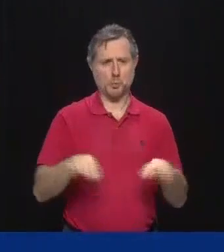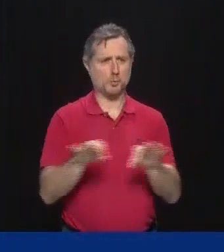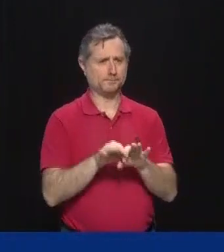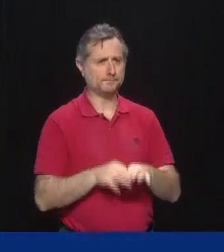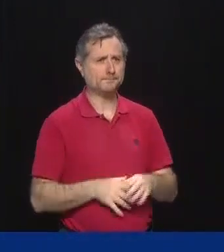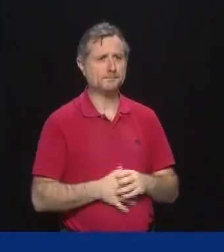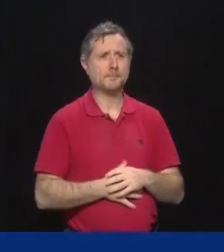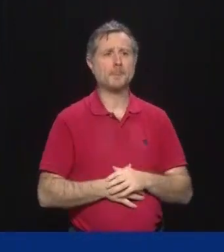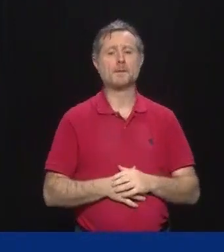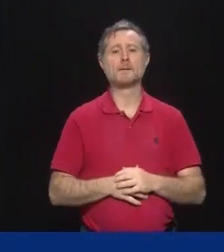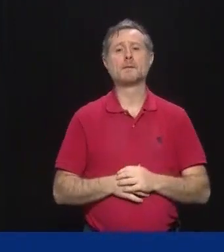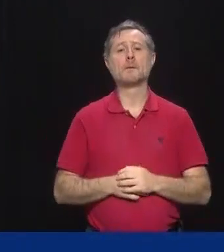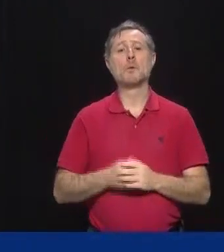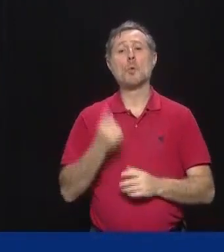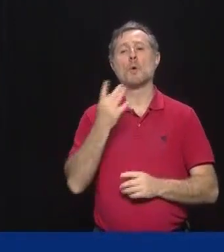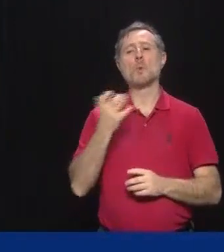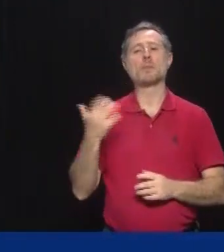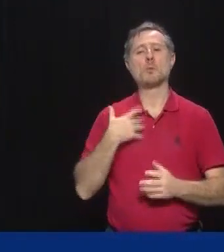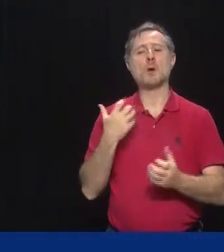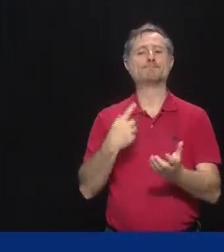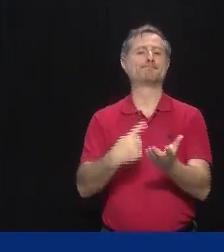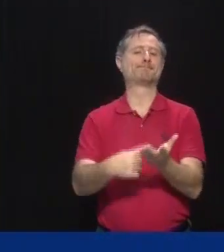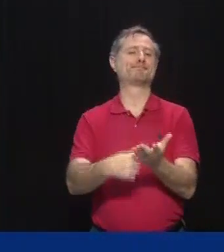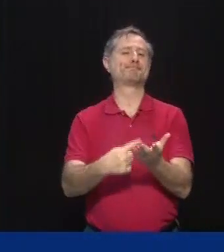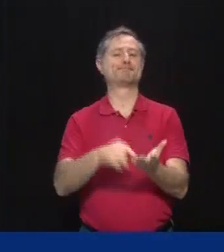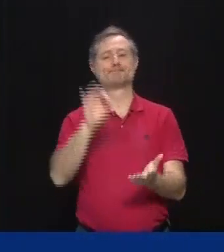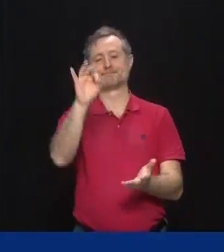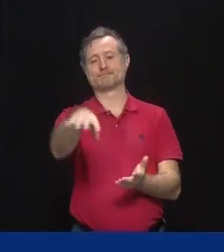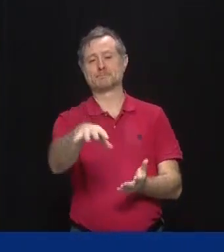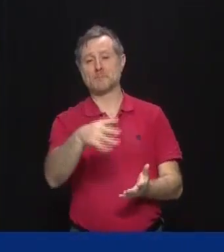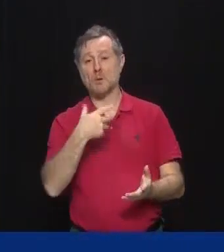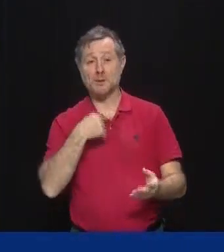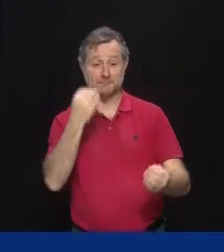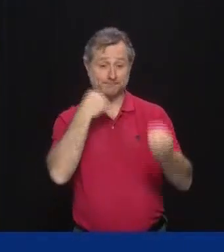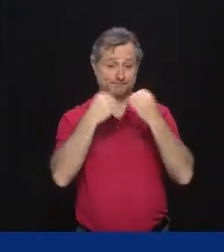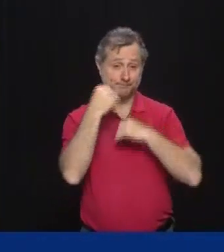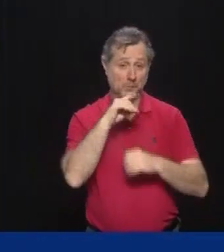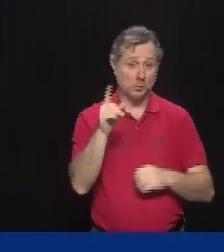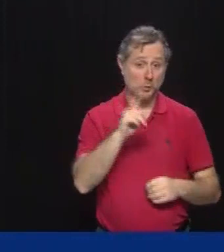TO APPROACH THIS. THEY'RE FULLY ENGAGED. THIS IS REALLY IMPORTANT.